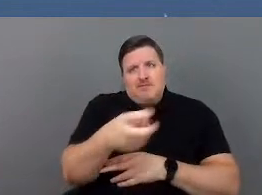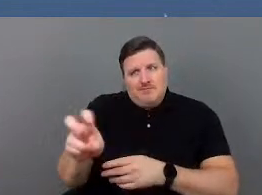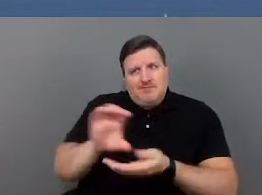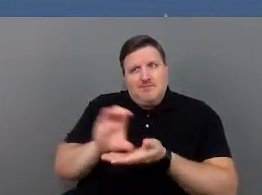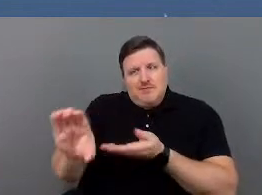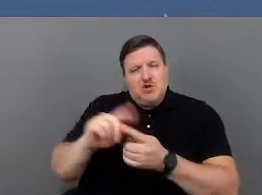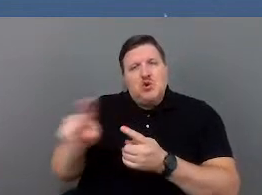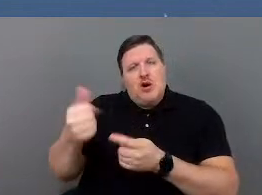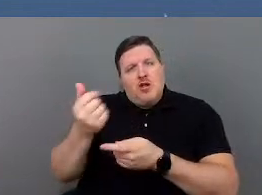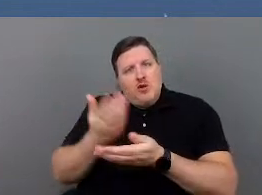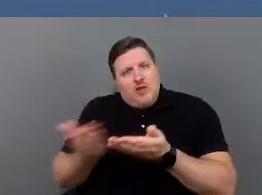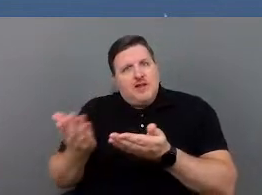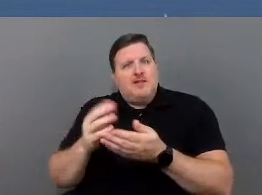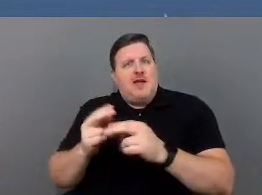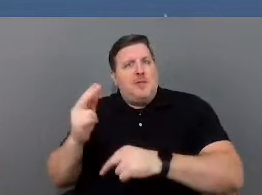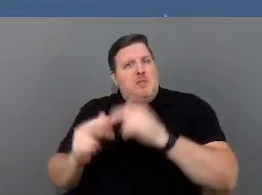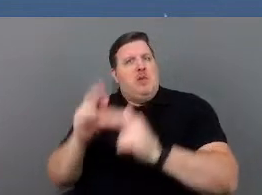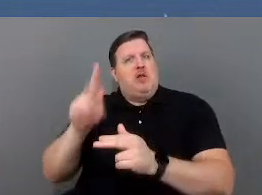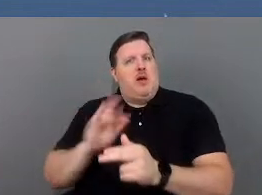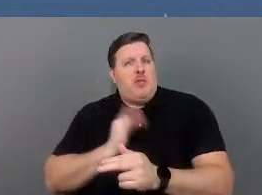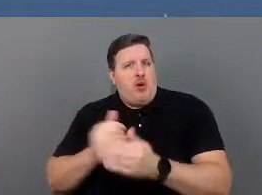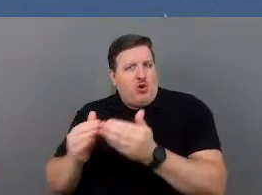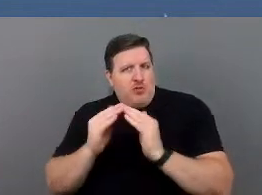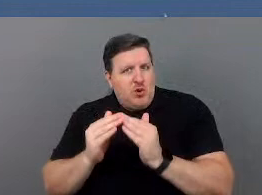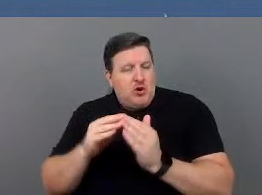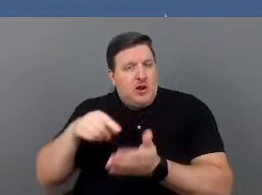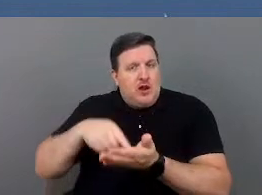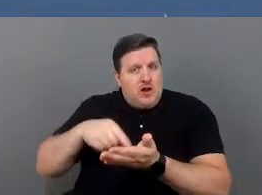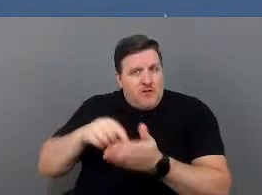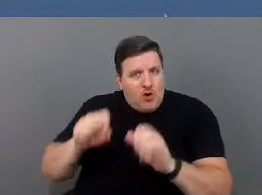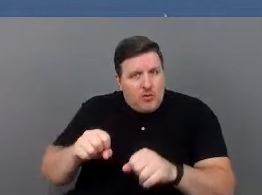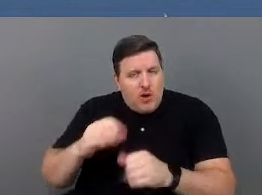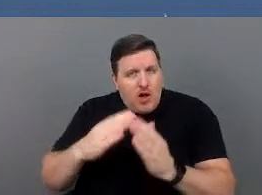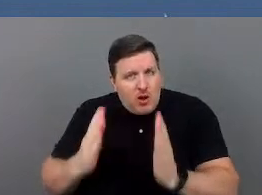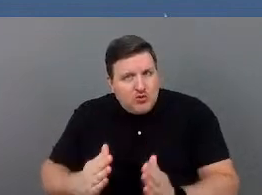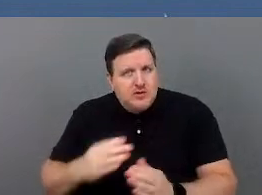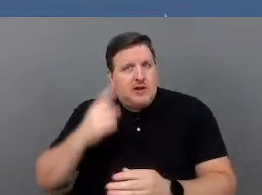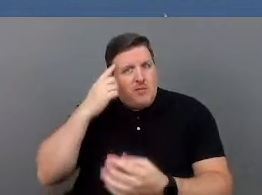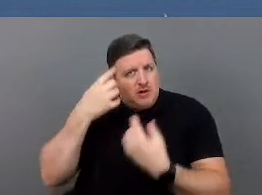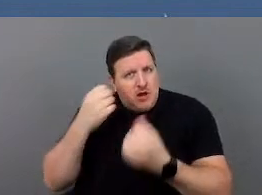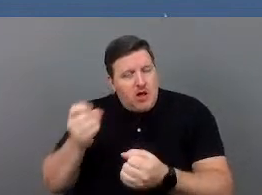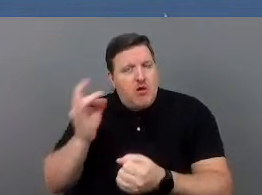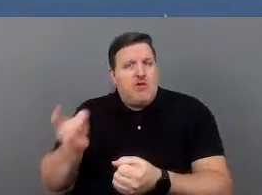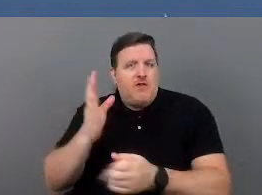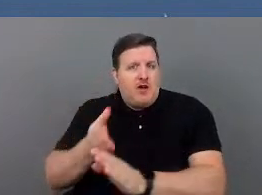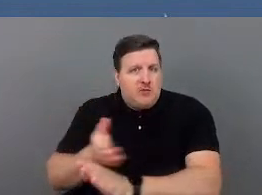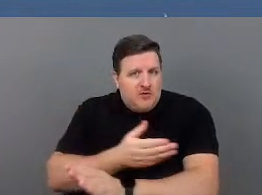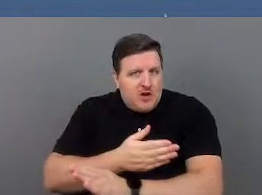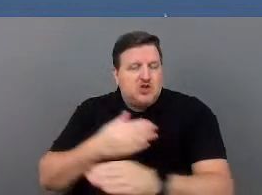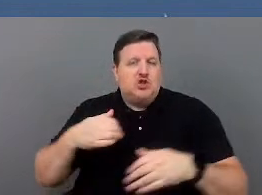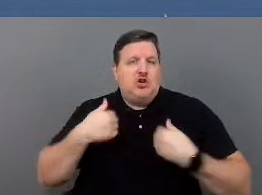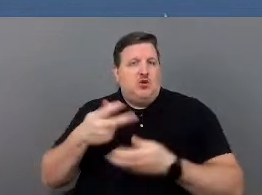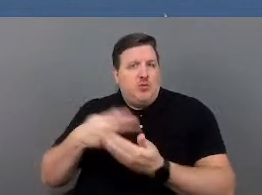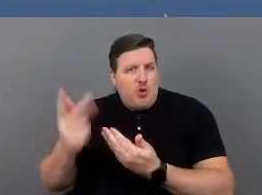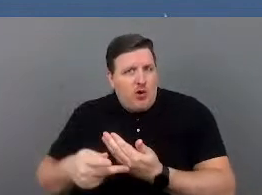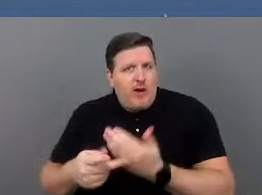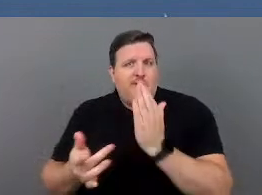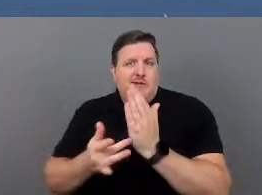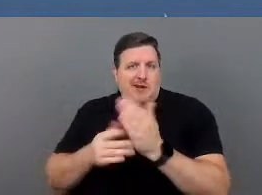PROGRAMS, TECHNOLOGY ACCESS FOR DISTANCE LEARNING AND RESOURCES FOR IMMIGRANT COMMUNITIES. THANK YOU FOR YOUR TIME. ≫ COUNCIL PRESIDENT